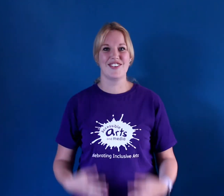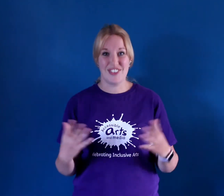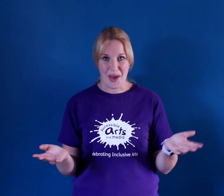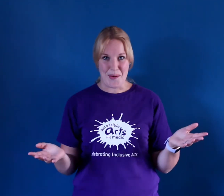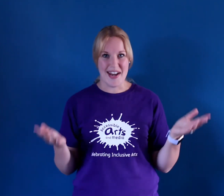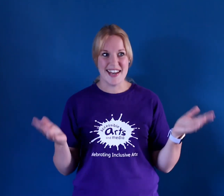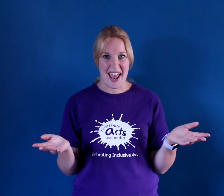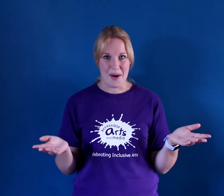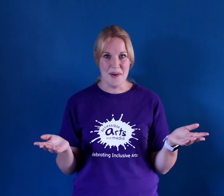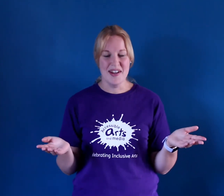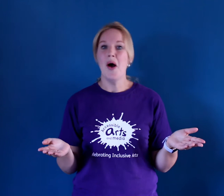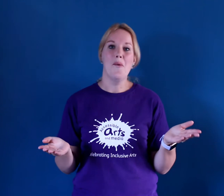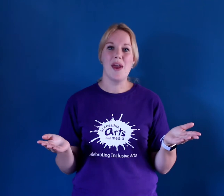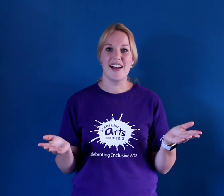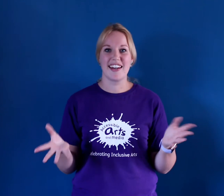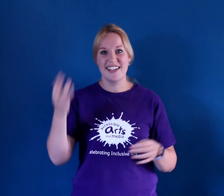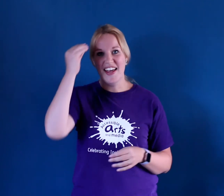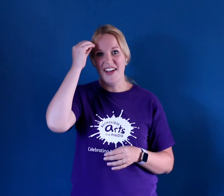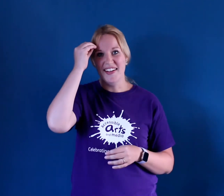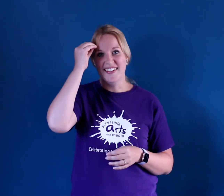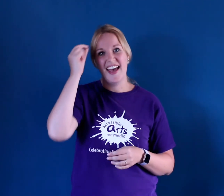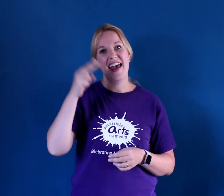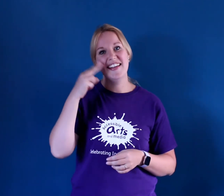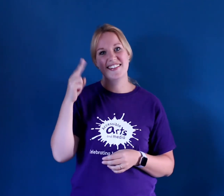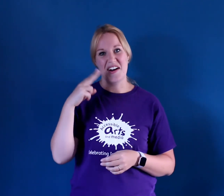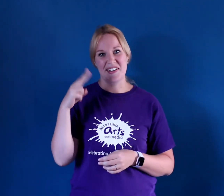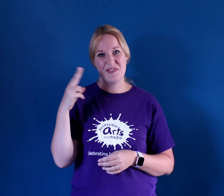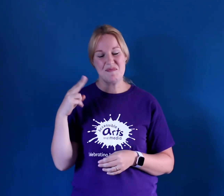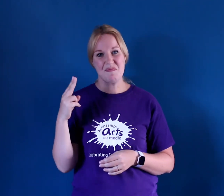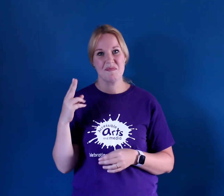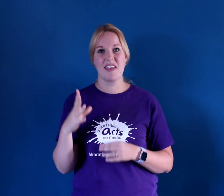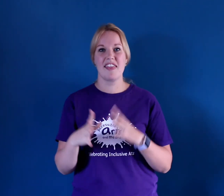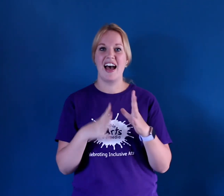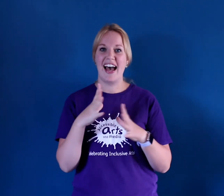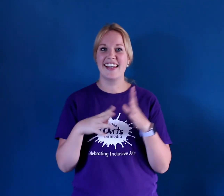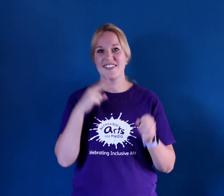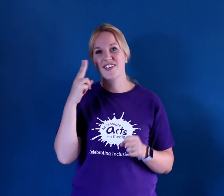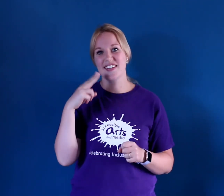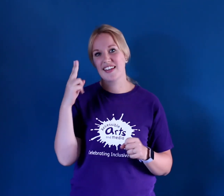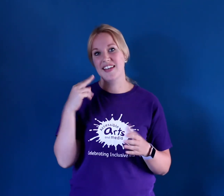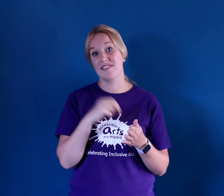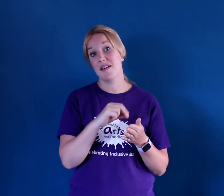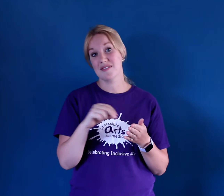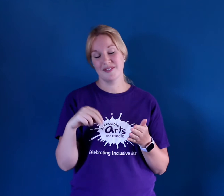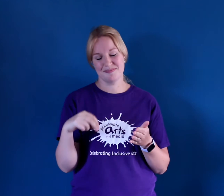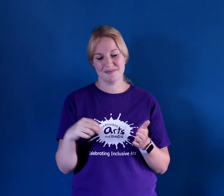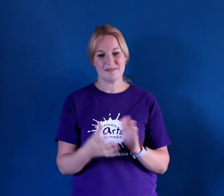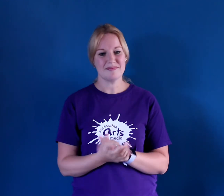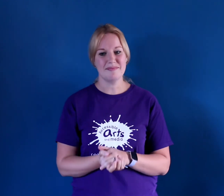So now we are going to learn a song that Hands and Voices wrote.